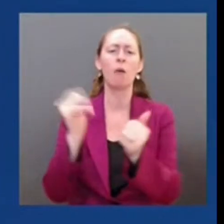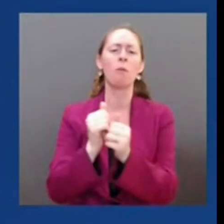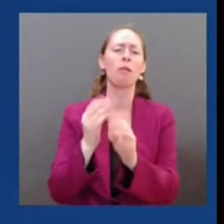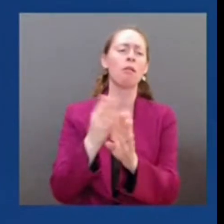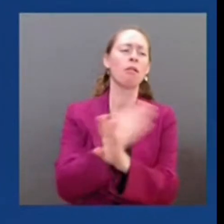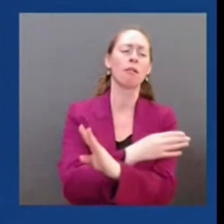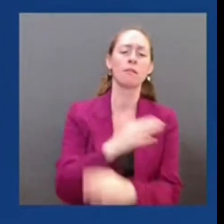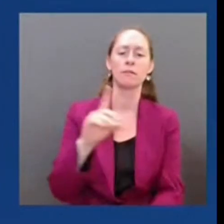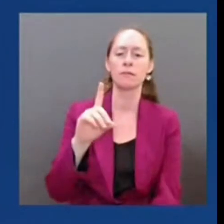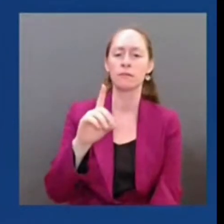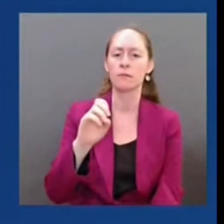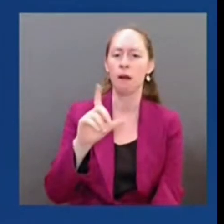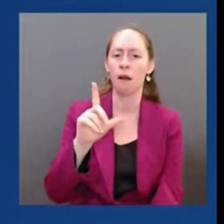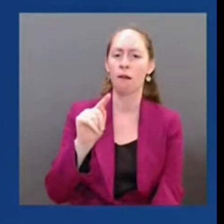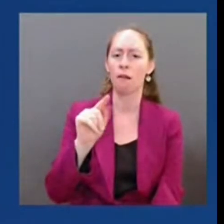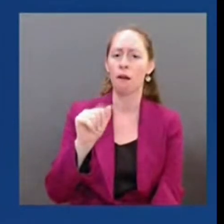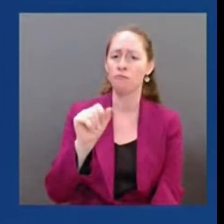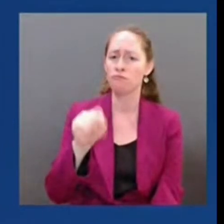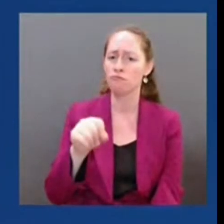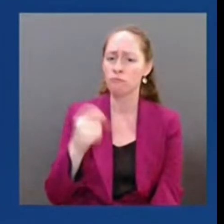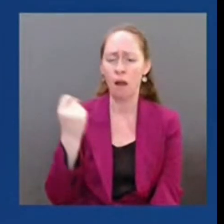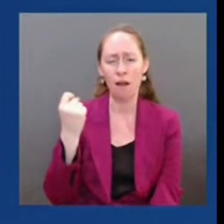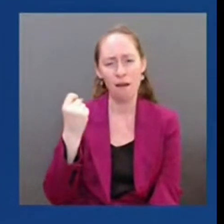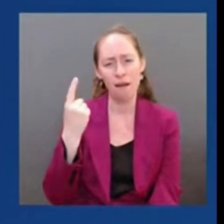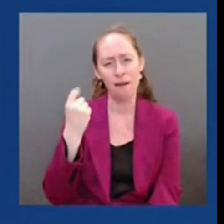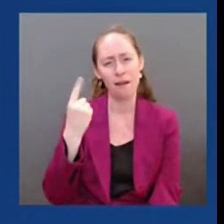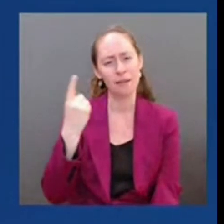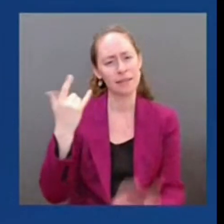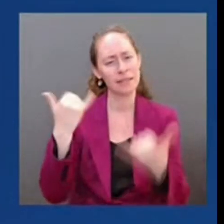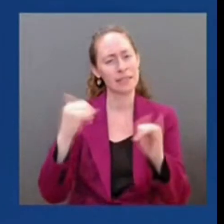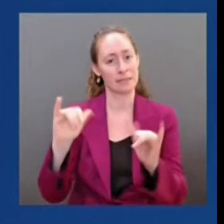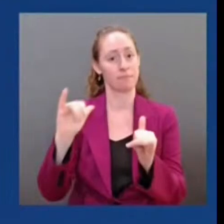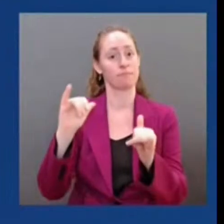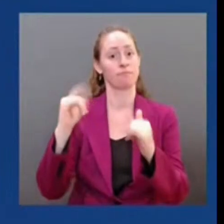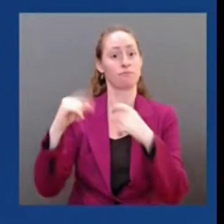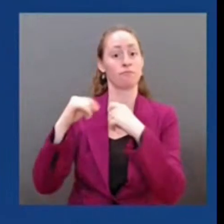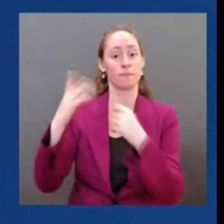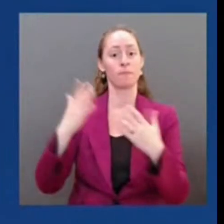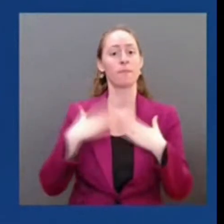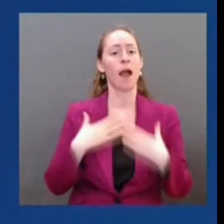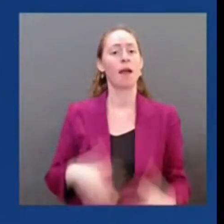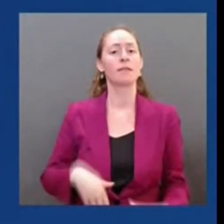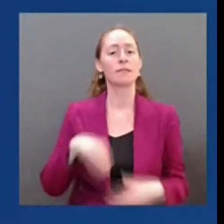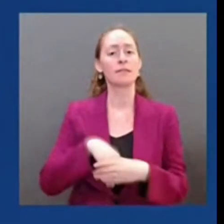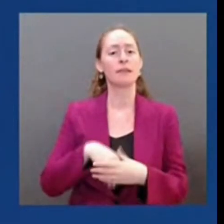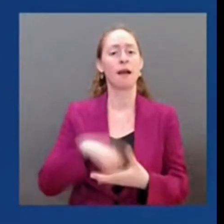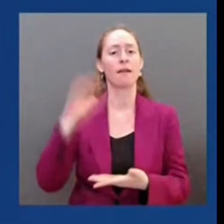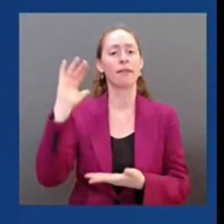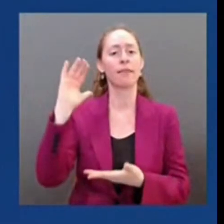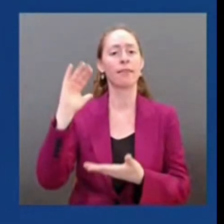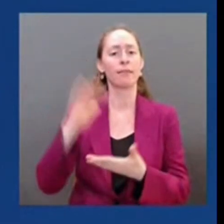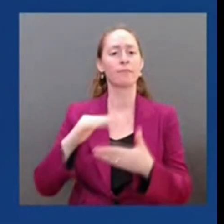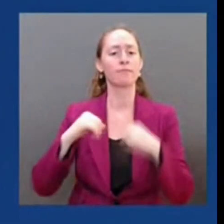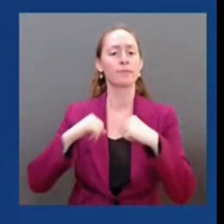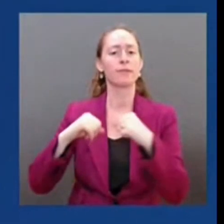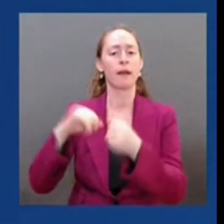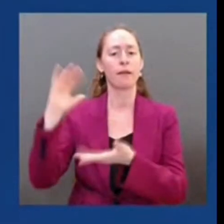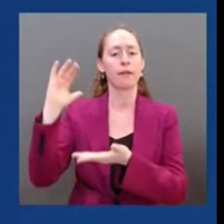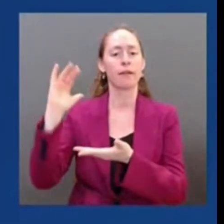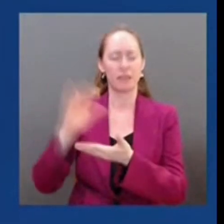WAS, R EXAMPLE, IN THE DELTA WAVE.